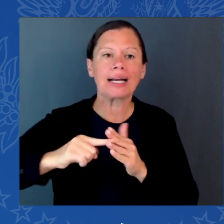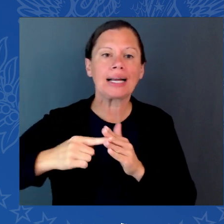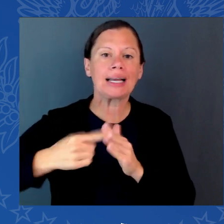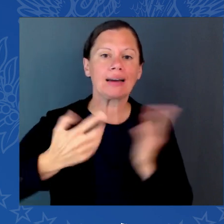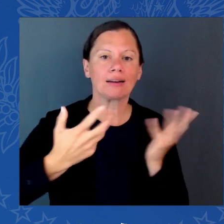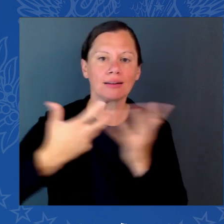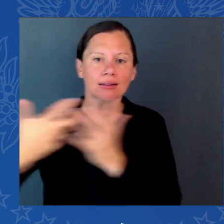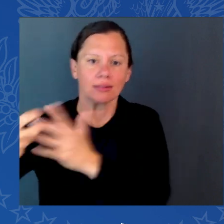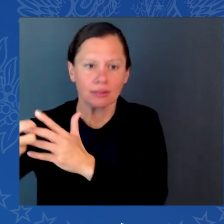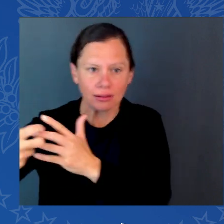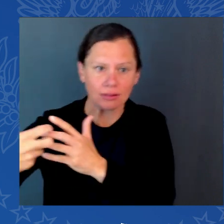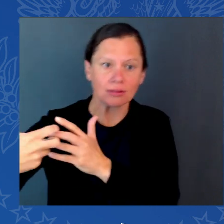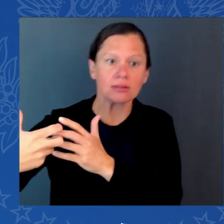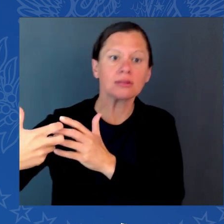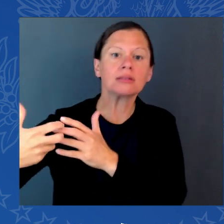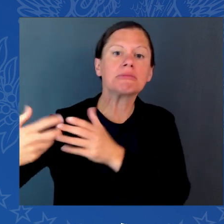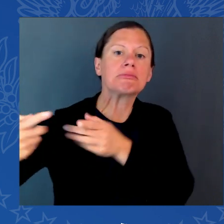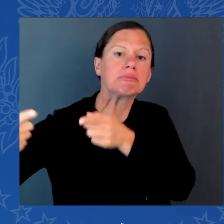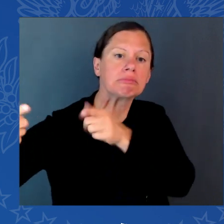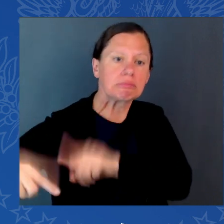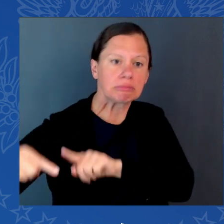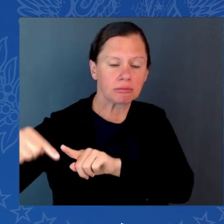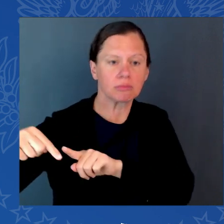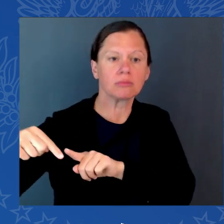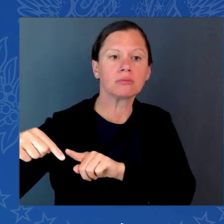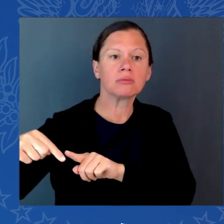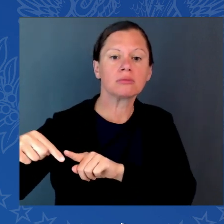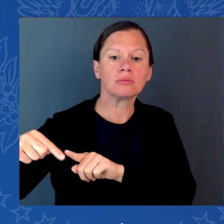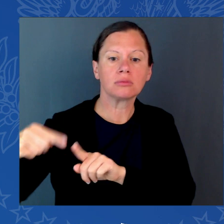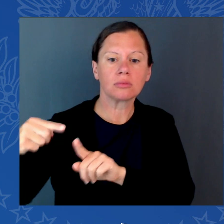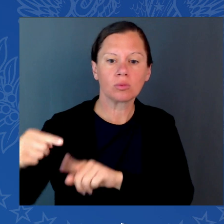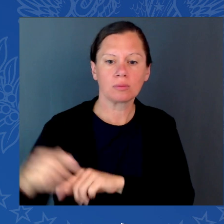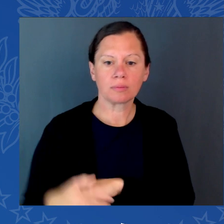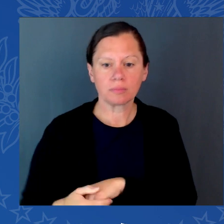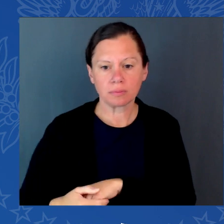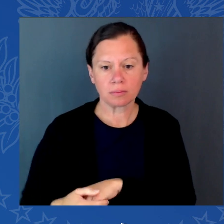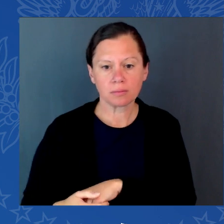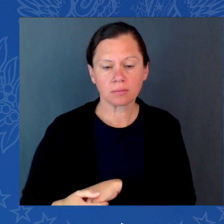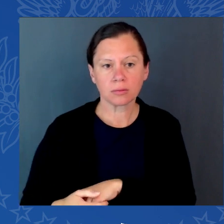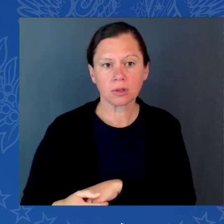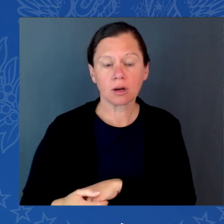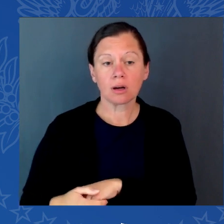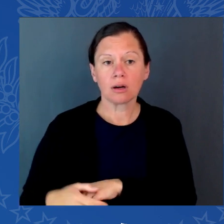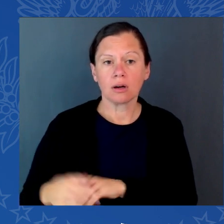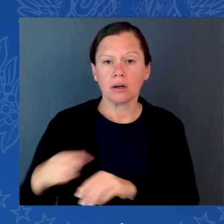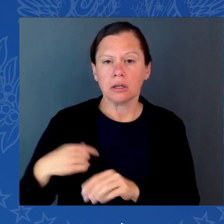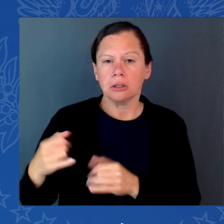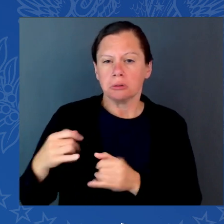In conclusion, I would like to commend the PGII launched by President Biden